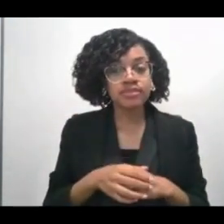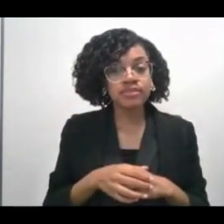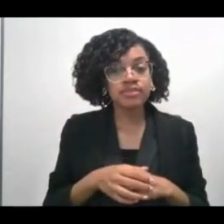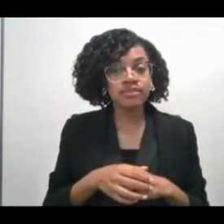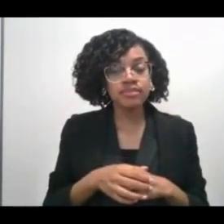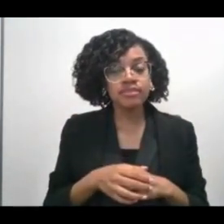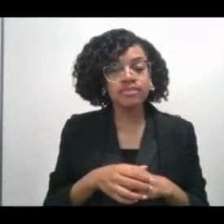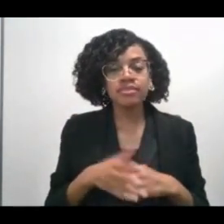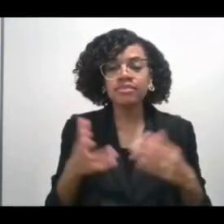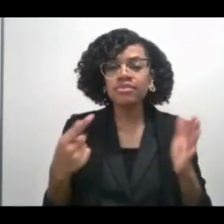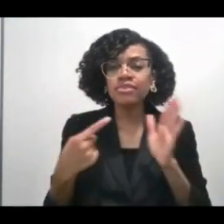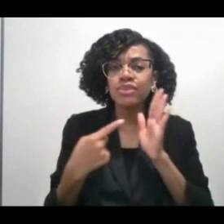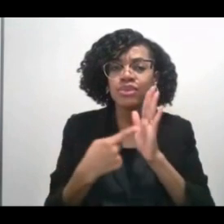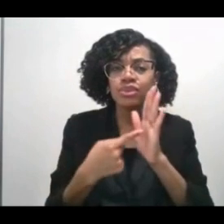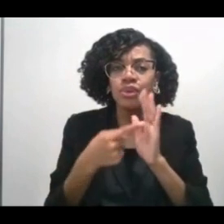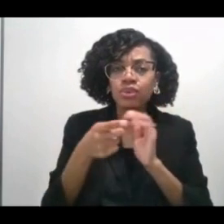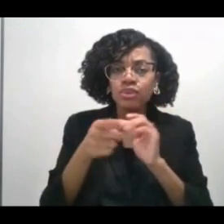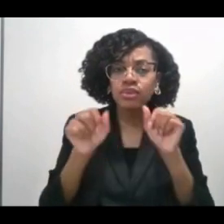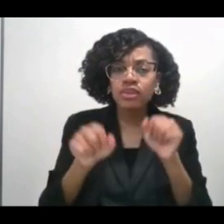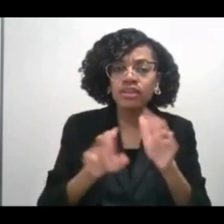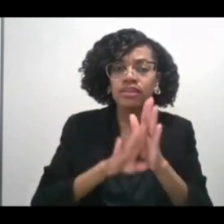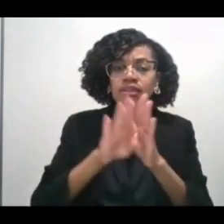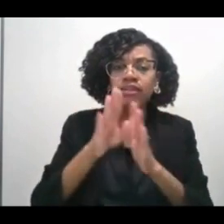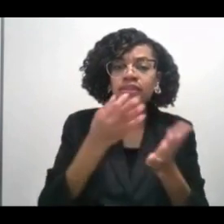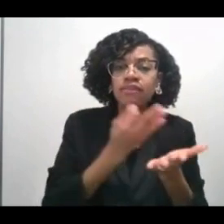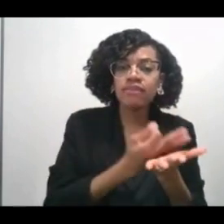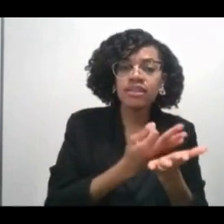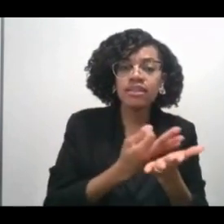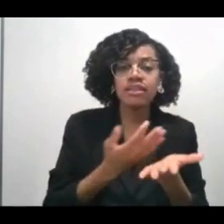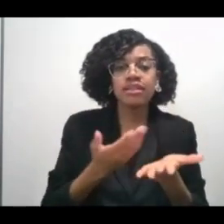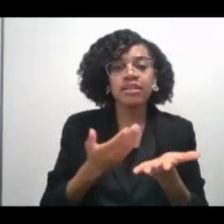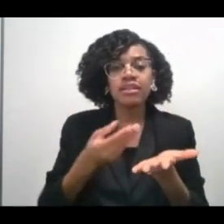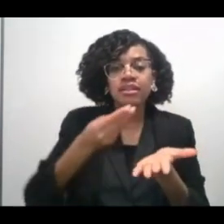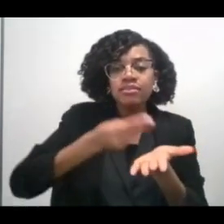that you can develop a funding and finance plan for a